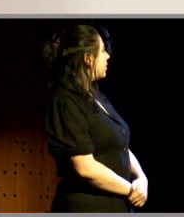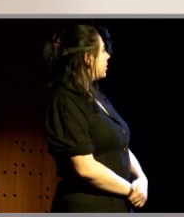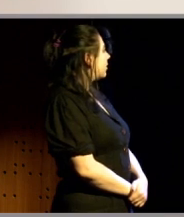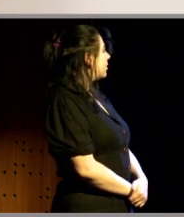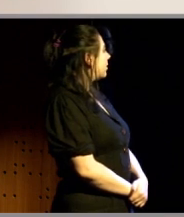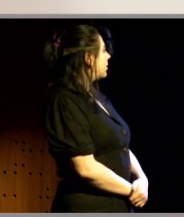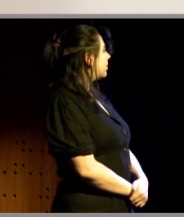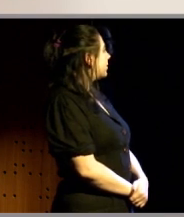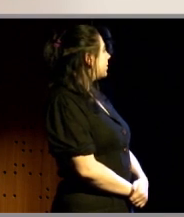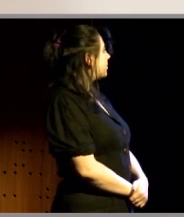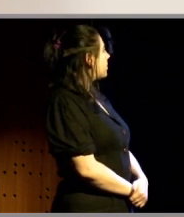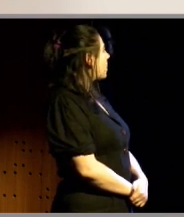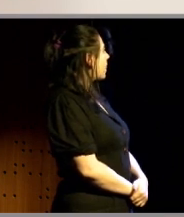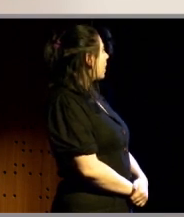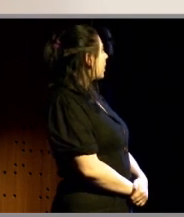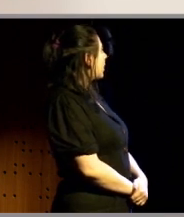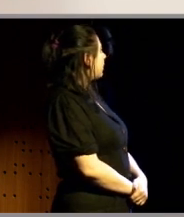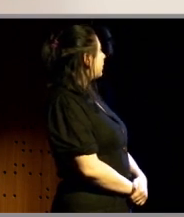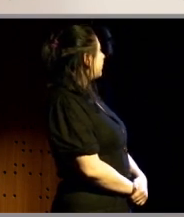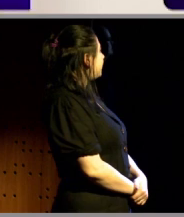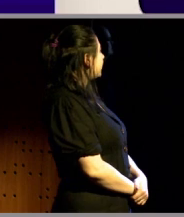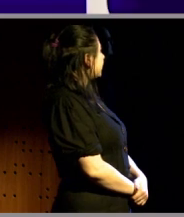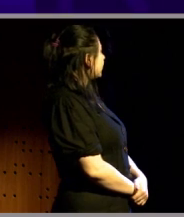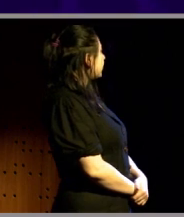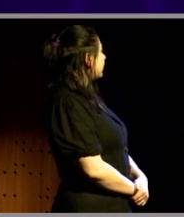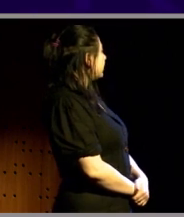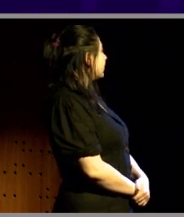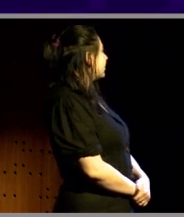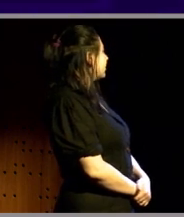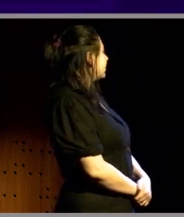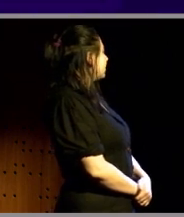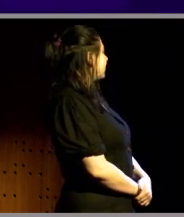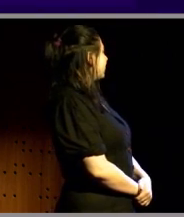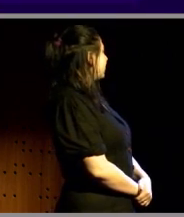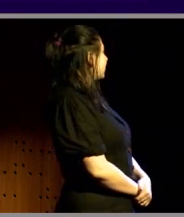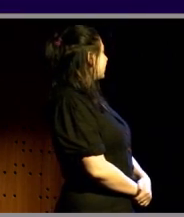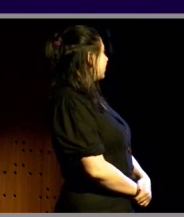relationships between people, country and water. He mixes the traditional and contemporary to create